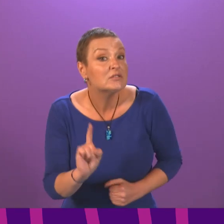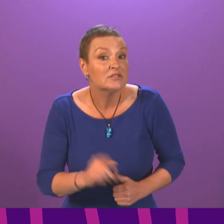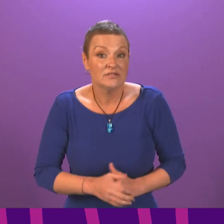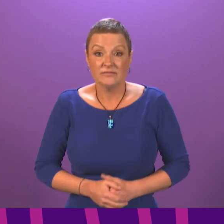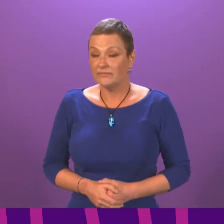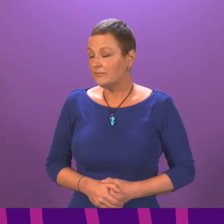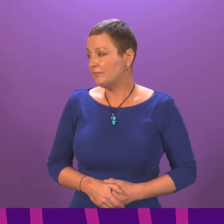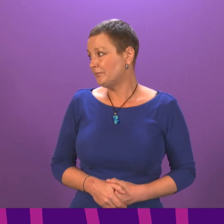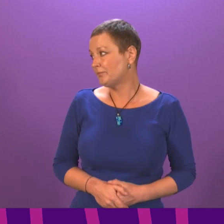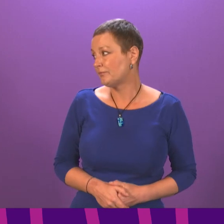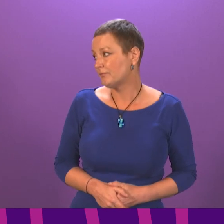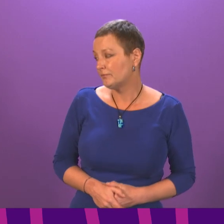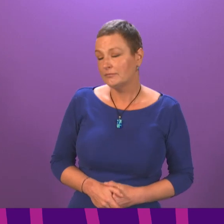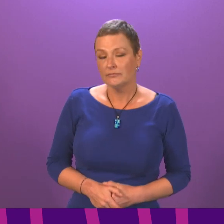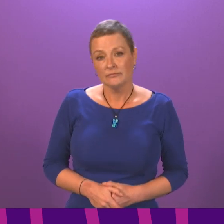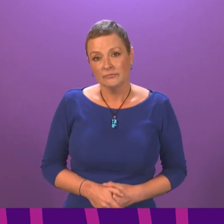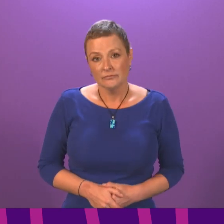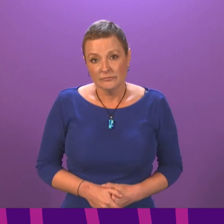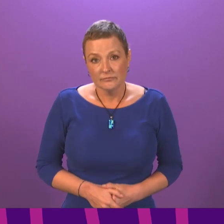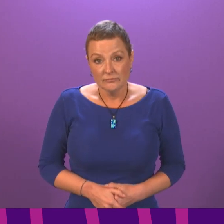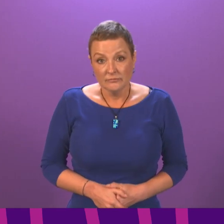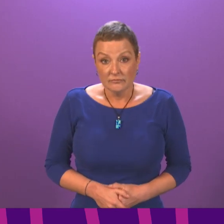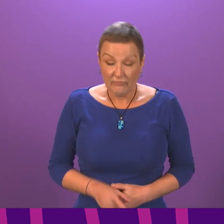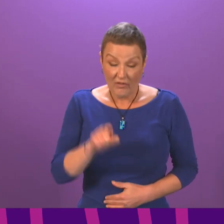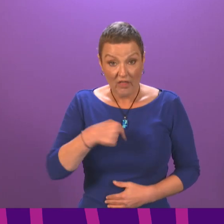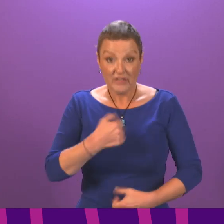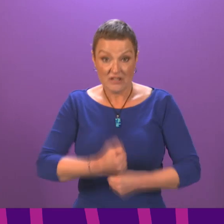The First Minister: The Government is acting in line with the